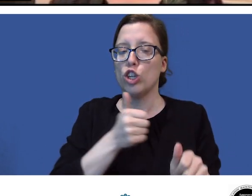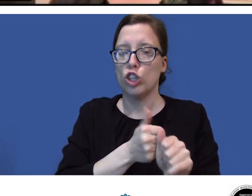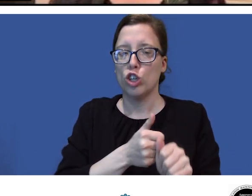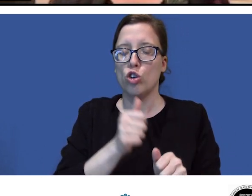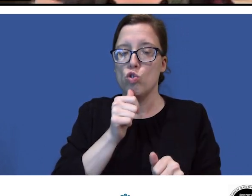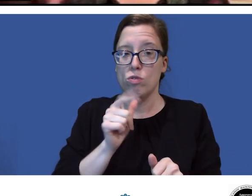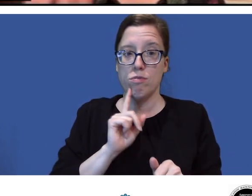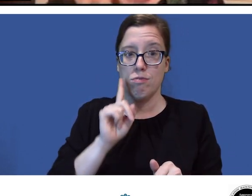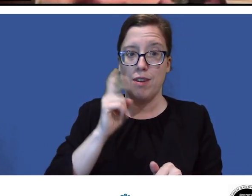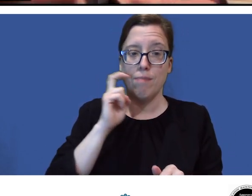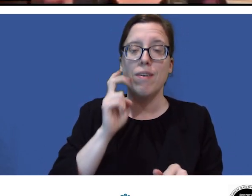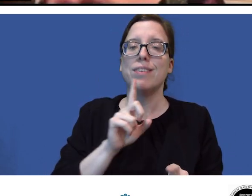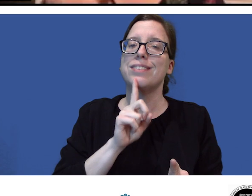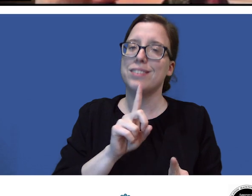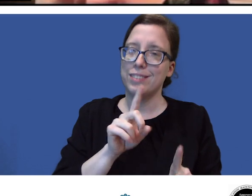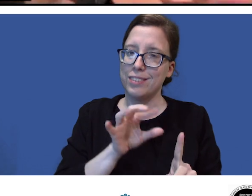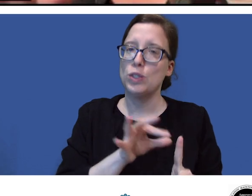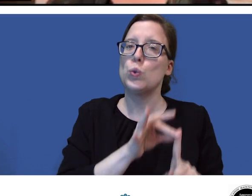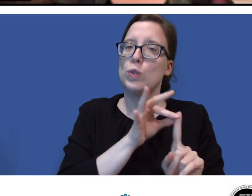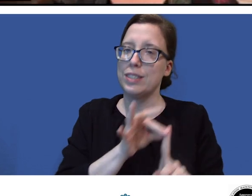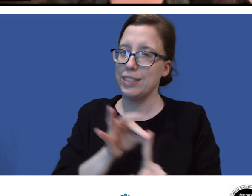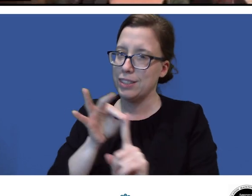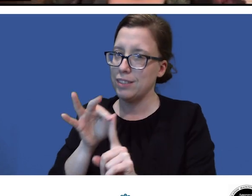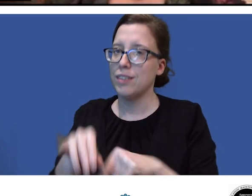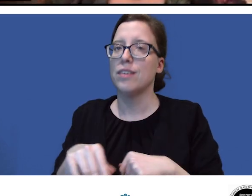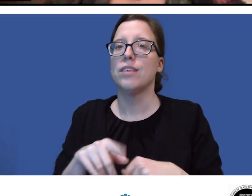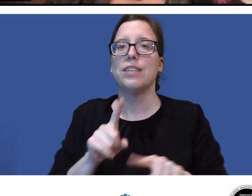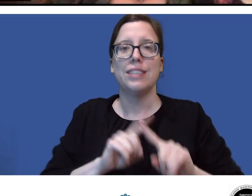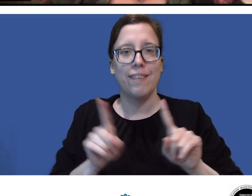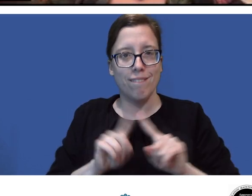but there are threads that are common that all these kids share.